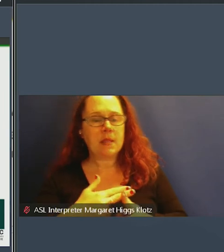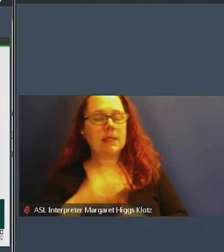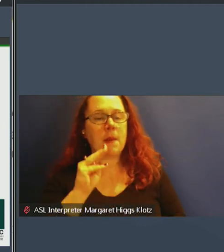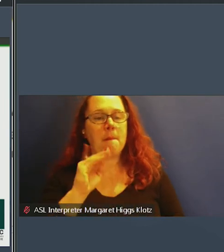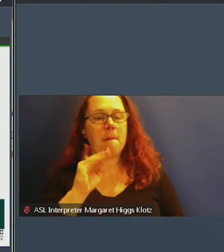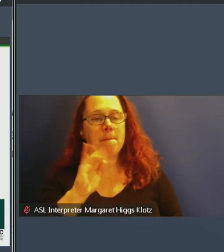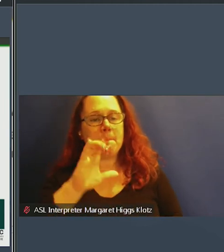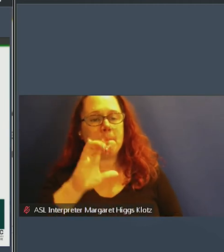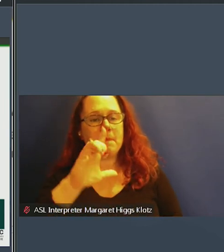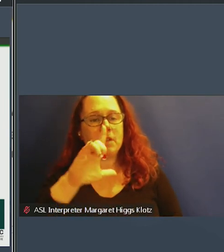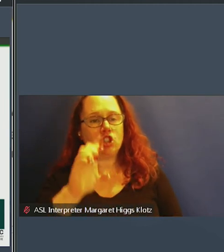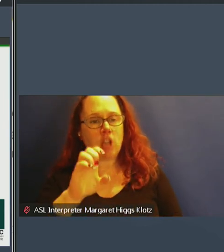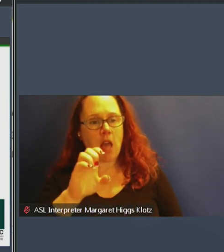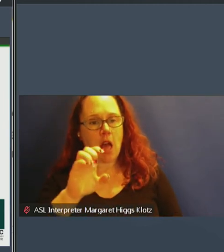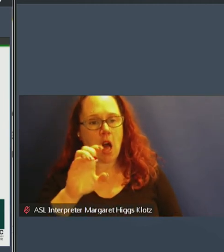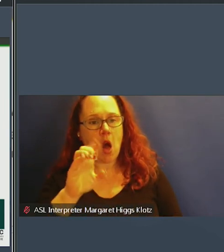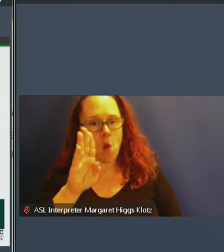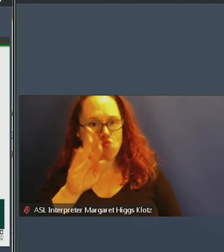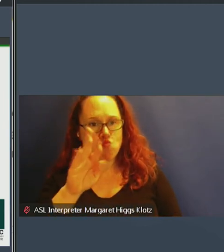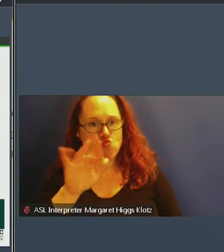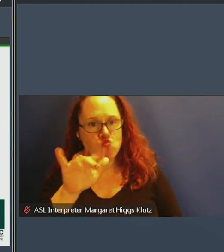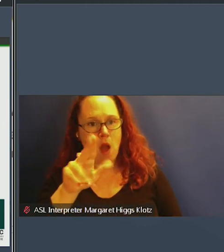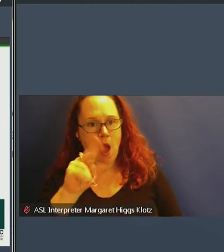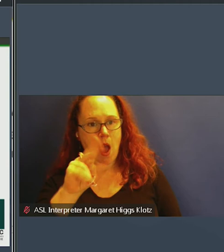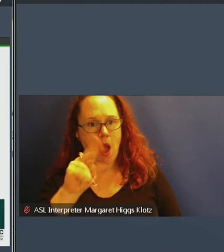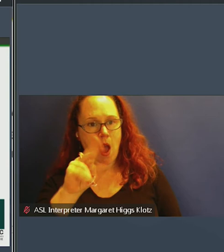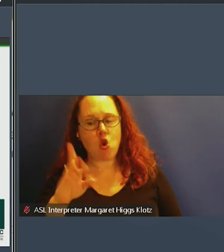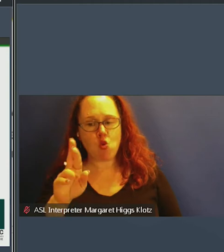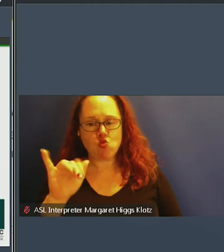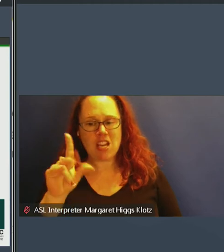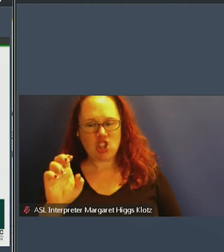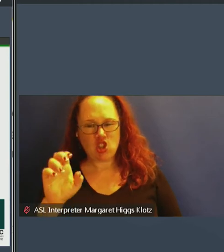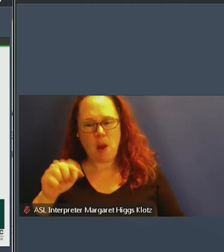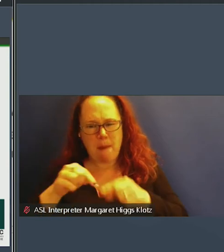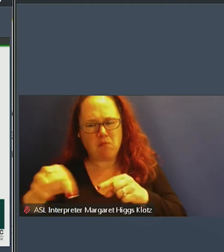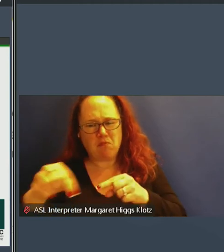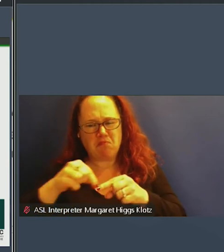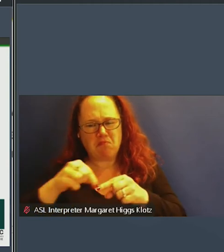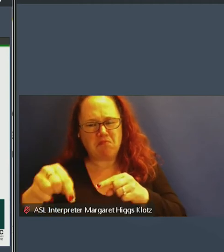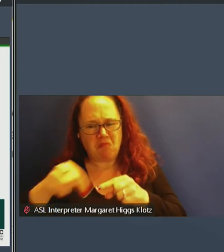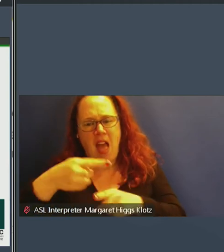I'm a resident of Roland Ridge about a half a mile from the facility, maybe a little less,